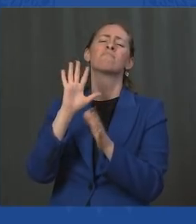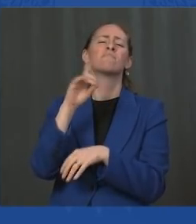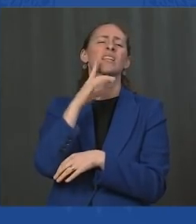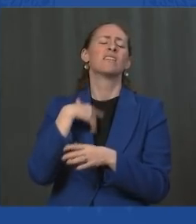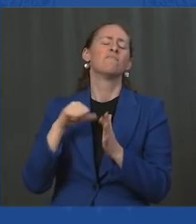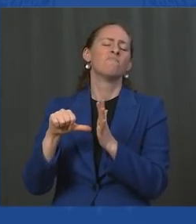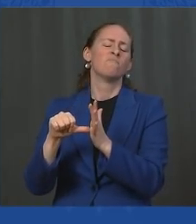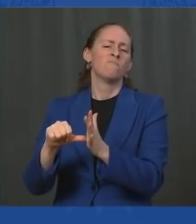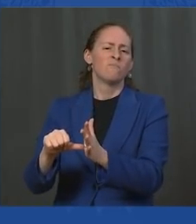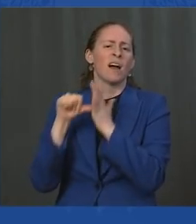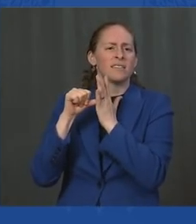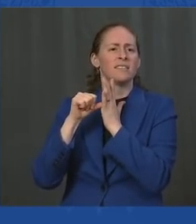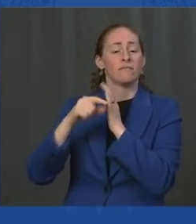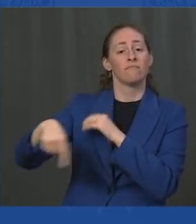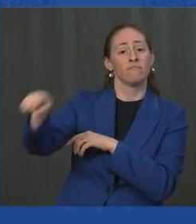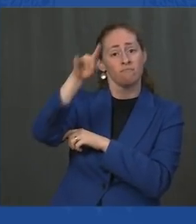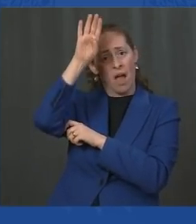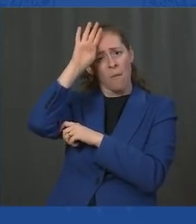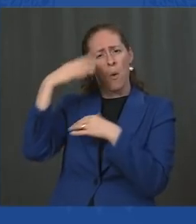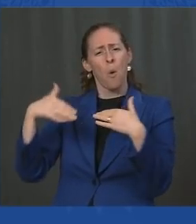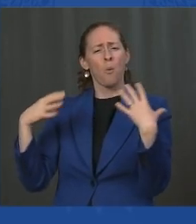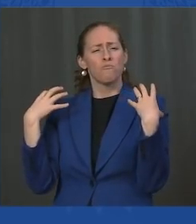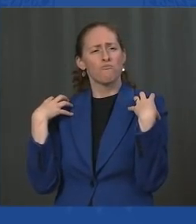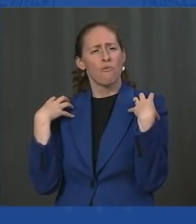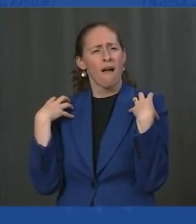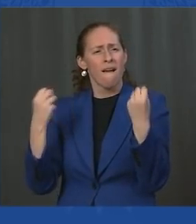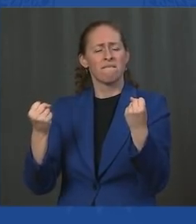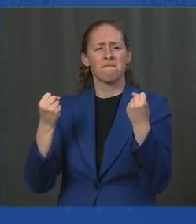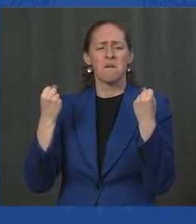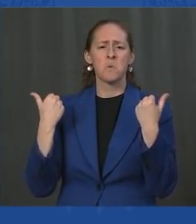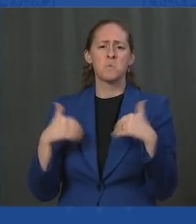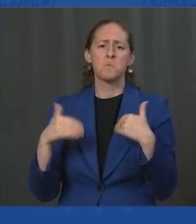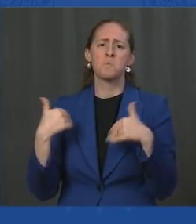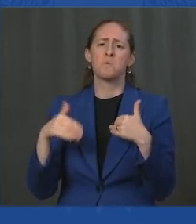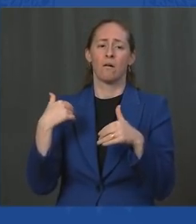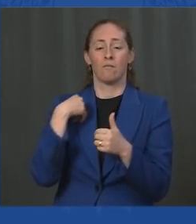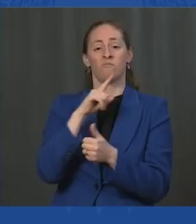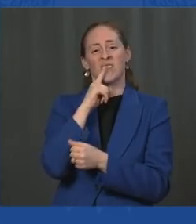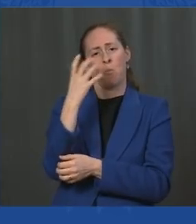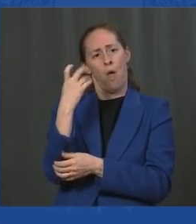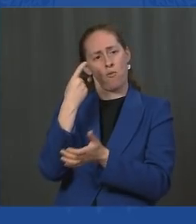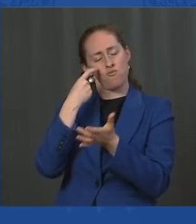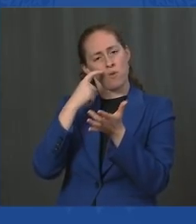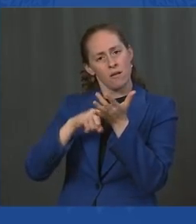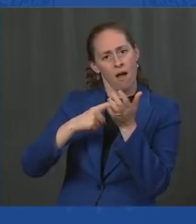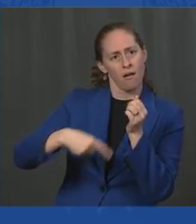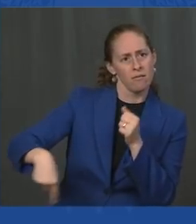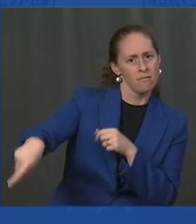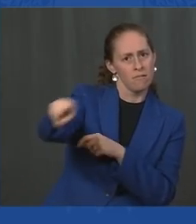and I've known a lot of them. My heart goes out to them. My thanks is -- is an abundant thanks for what they do.